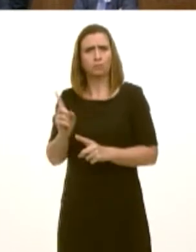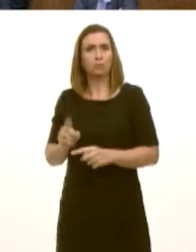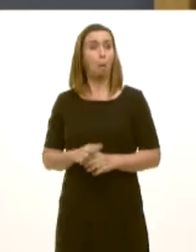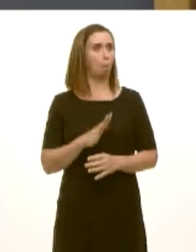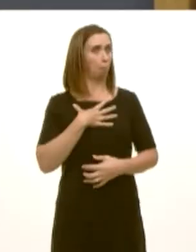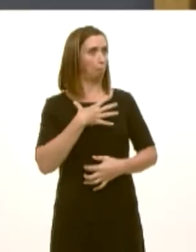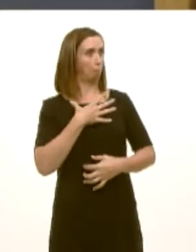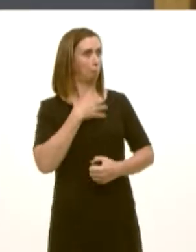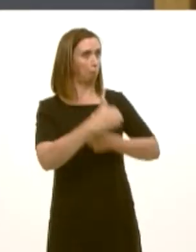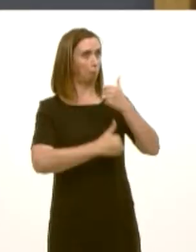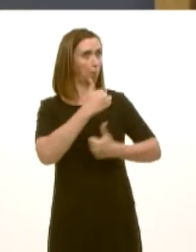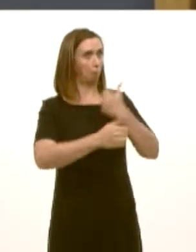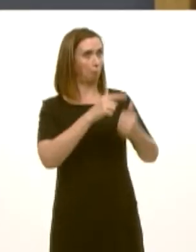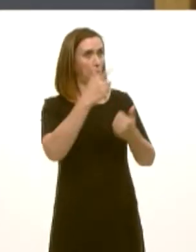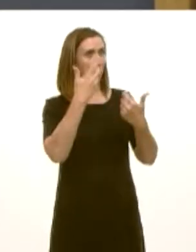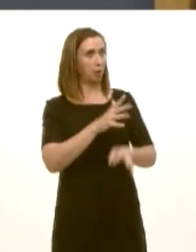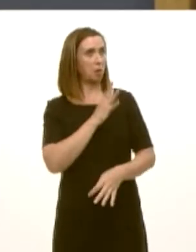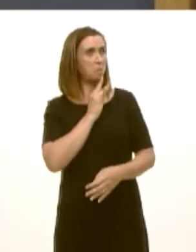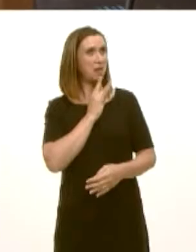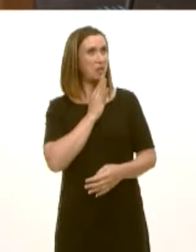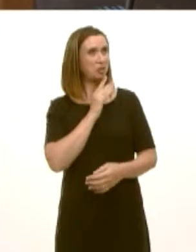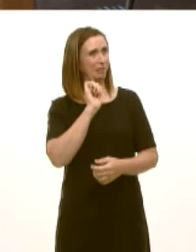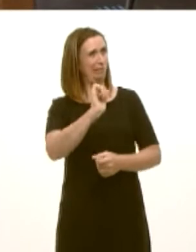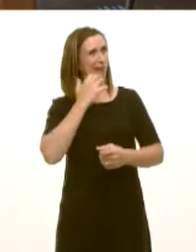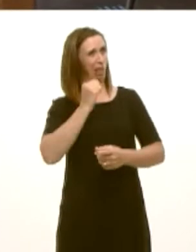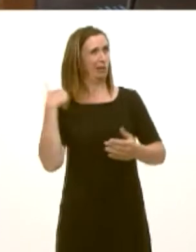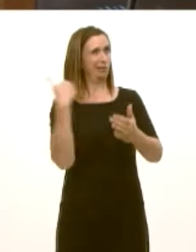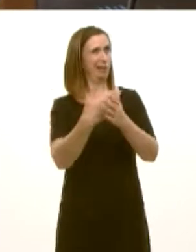Itís the first time he has posed a question in Welsh, and it was exceptionally good Welsh.